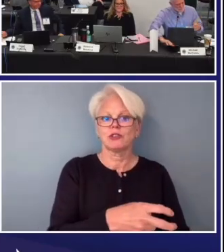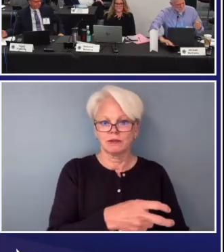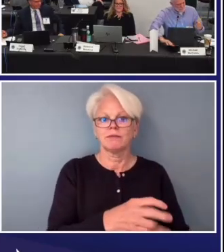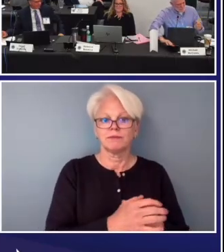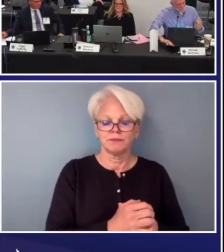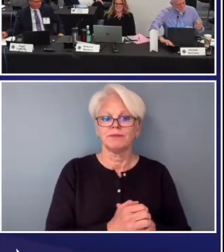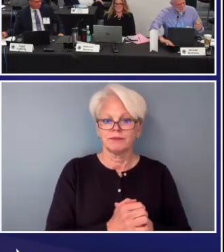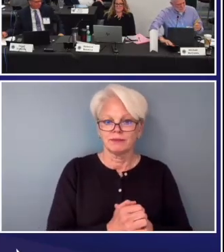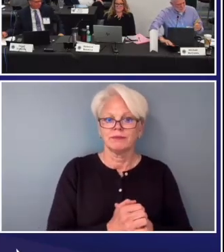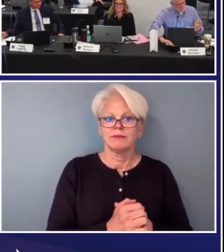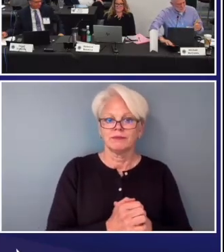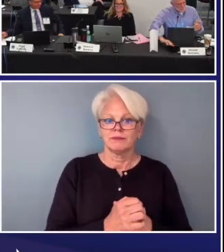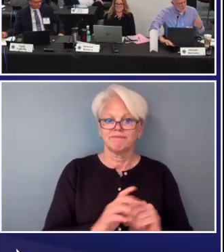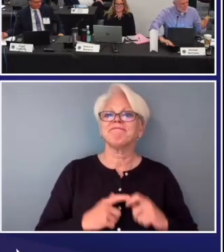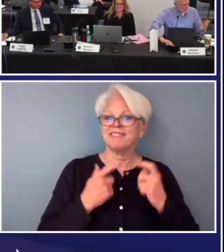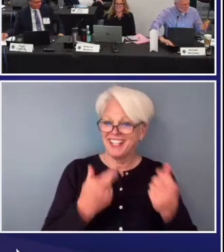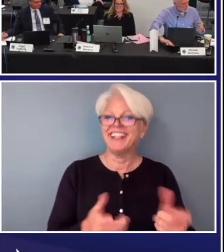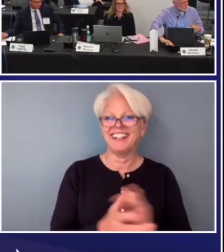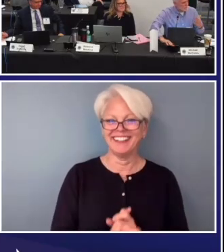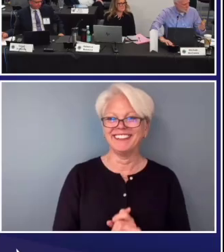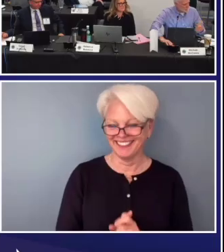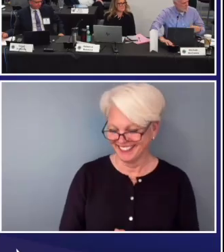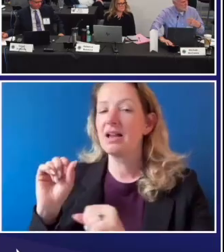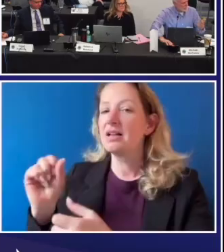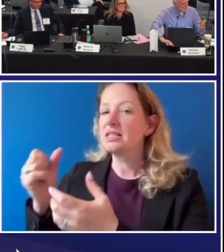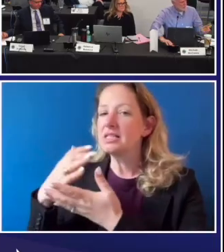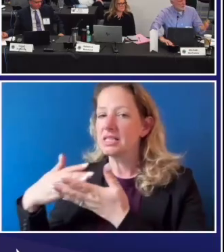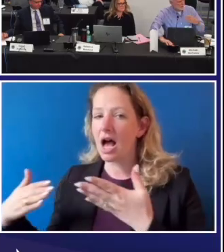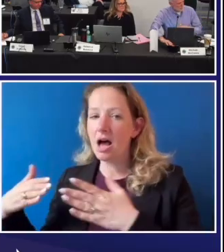uh, sub-back laureate, sub-associate, non-degree, into degree.